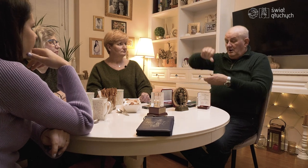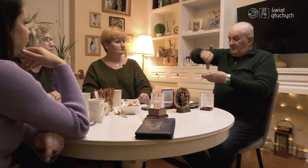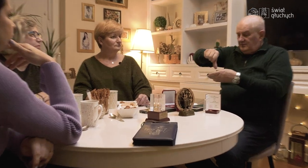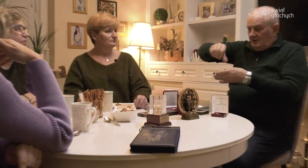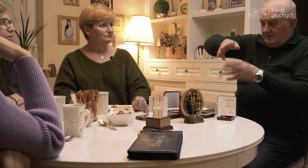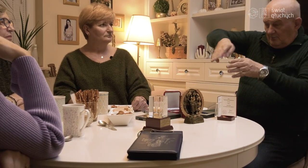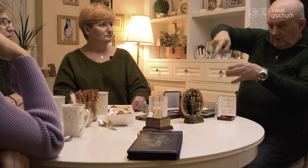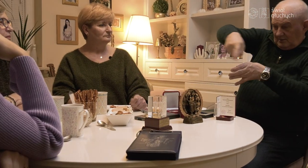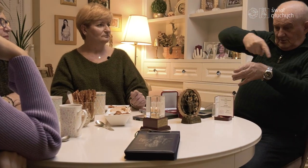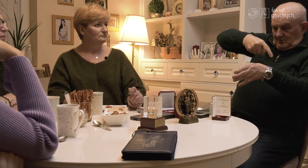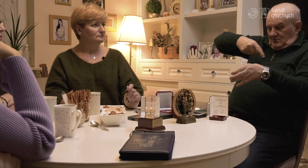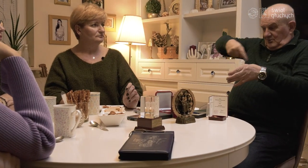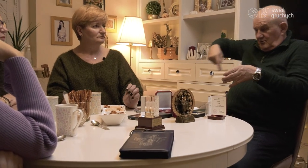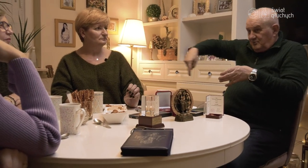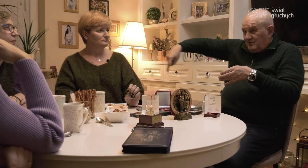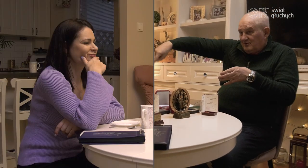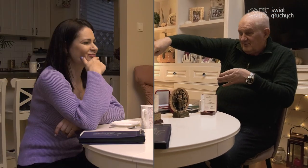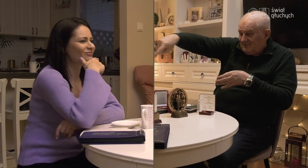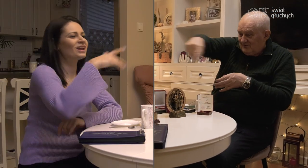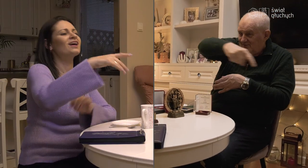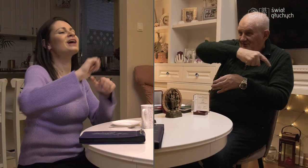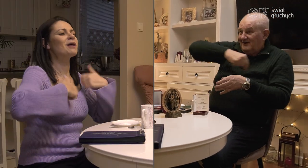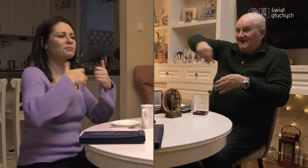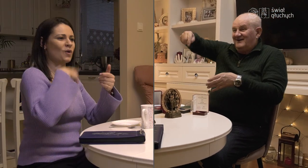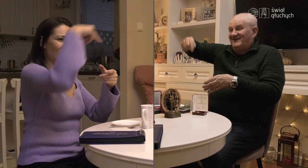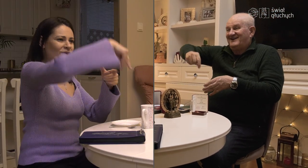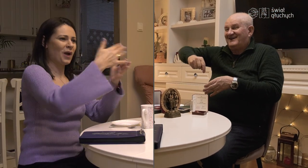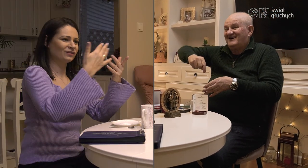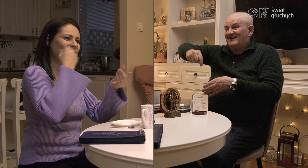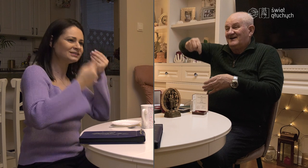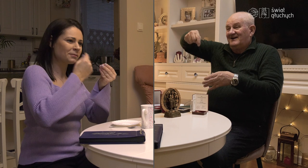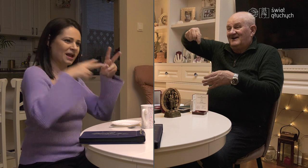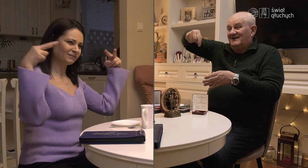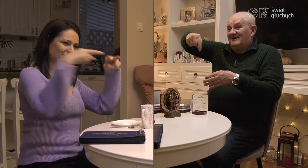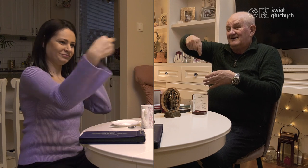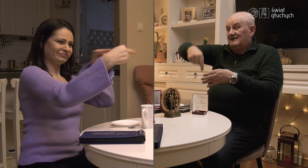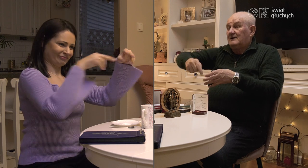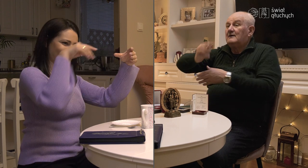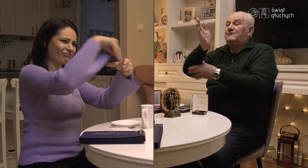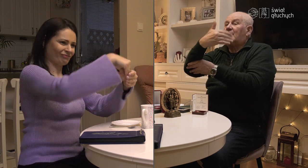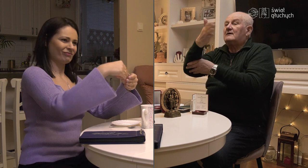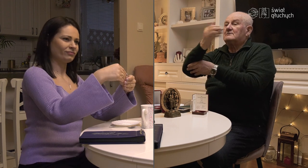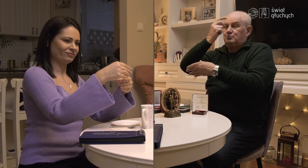The tents were arranged in a circle. [Monika]: Surely so you could see each other?